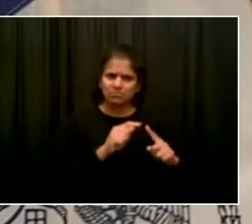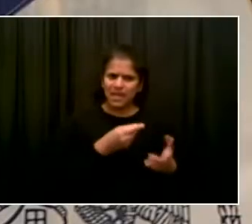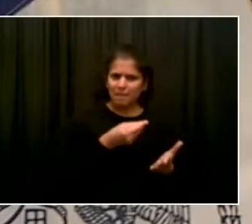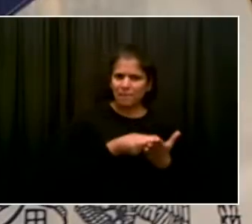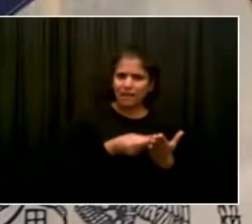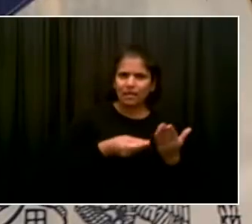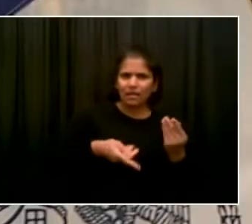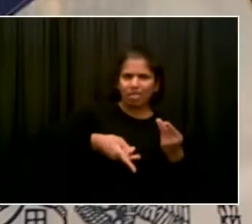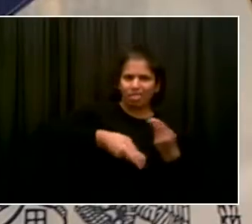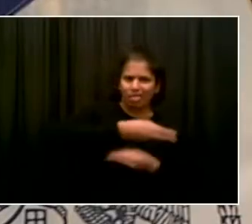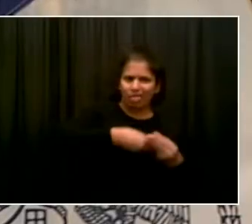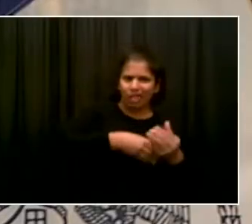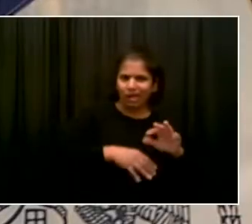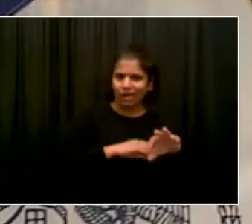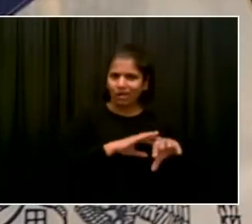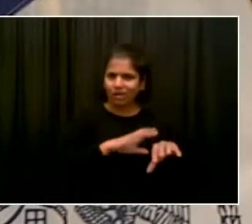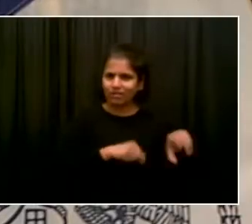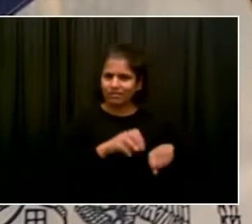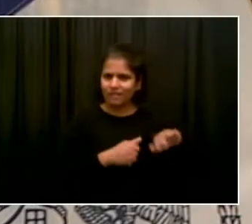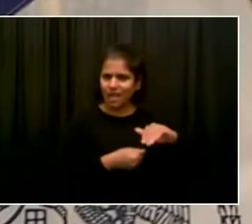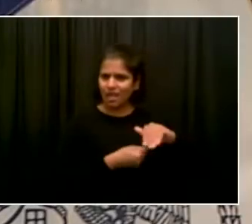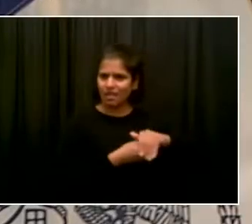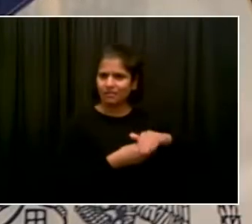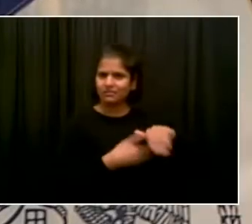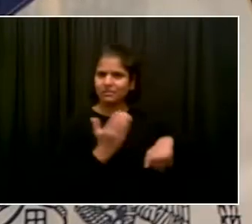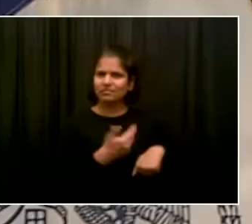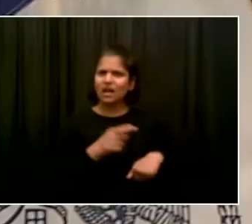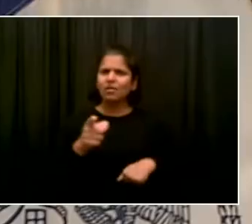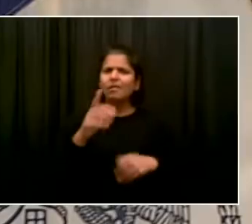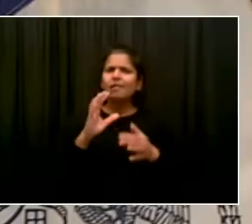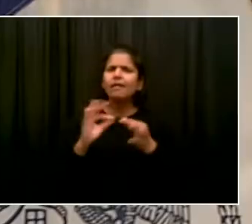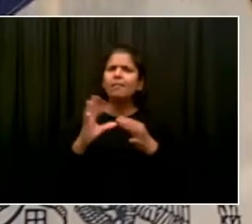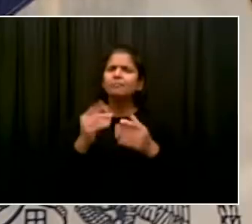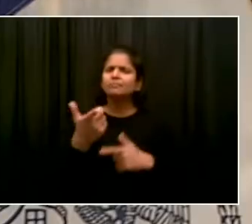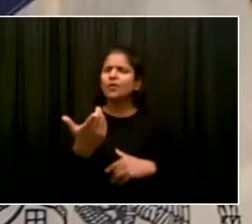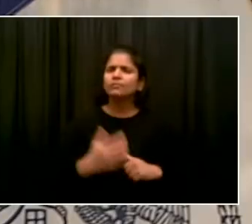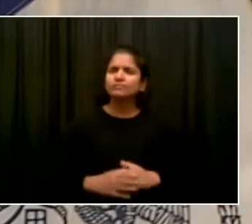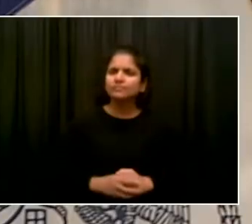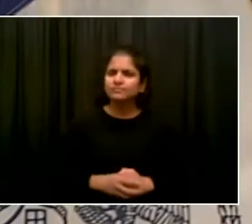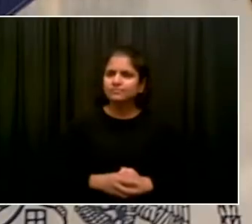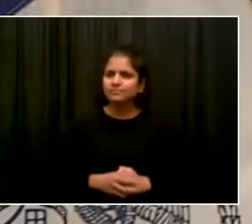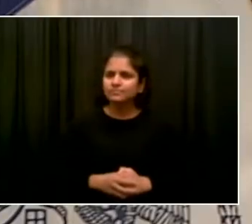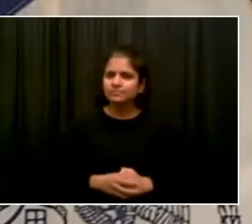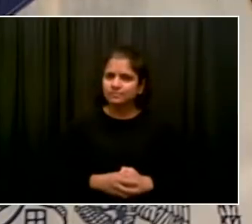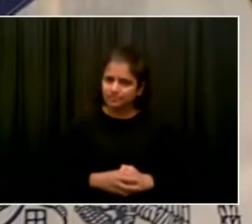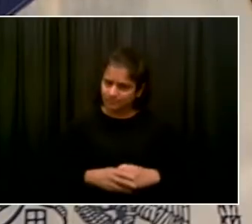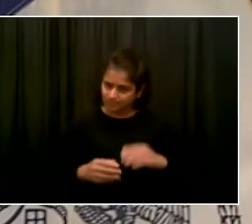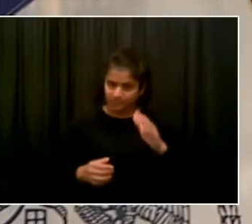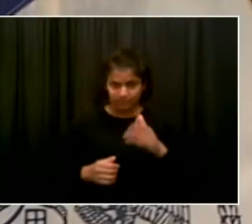NUMBER ONE, EVERY MAYOR, YOU'LL PROBABLY STUDY THIS,